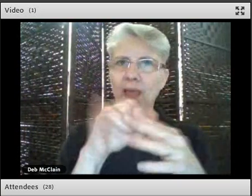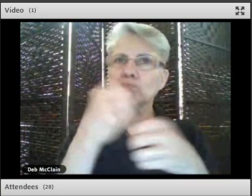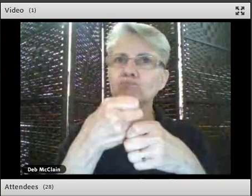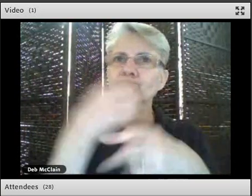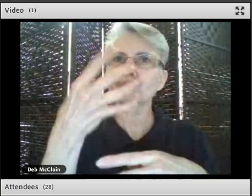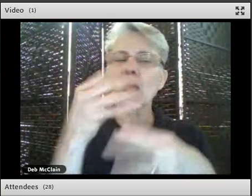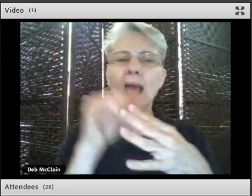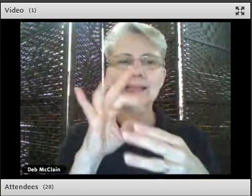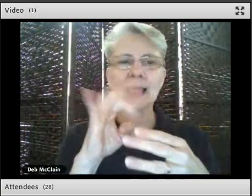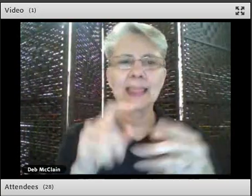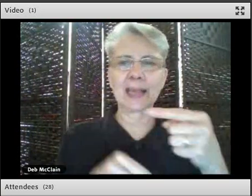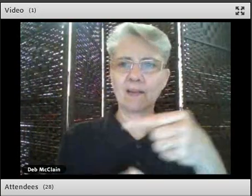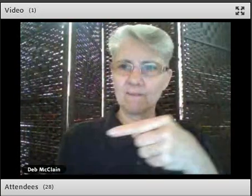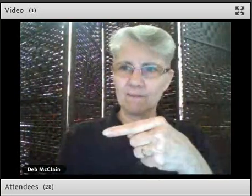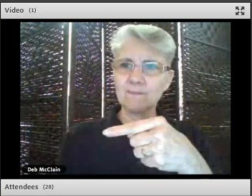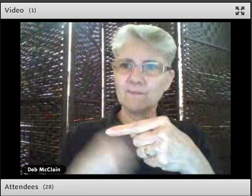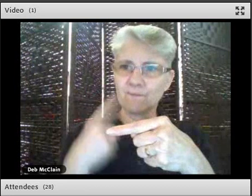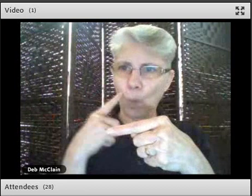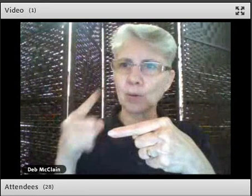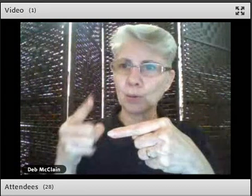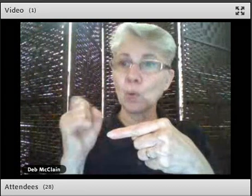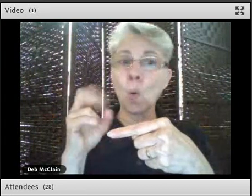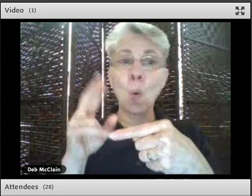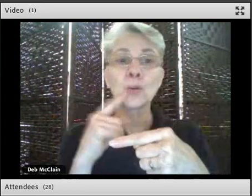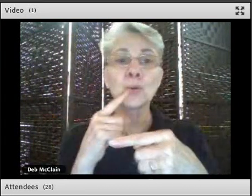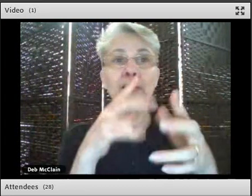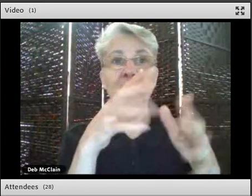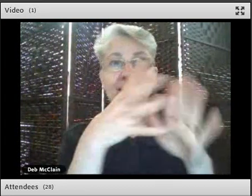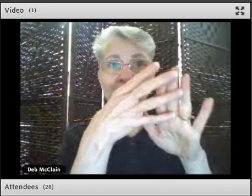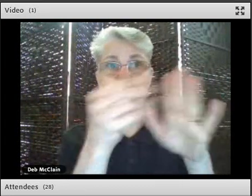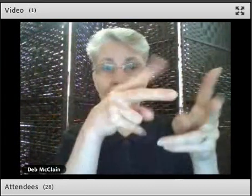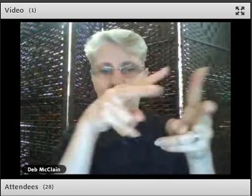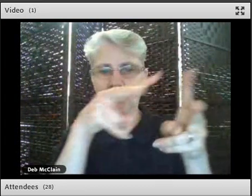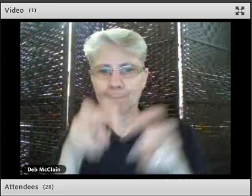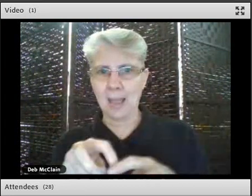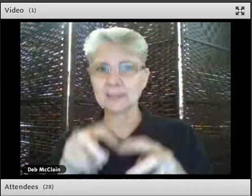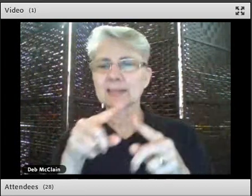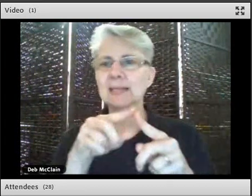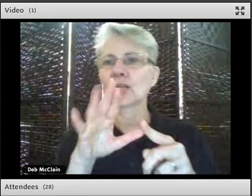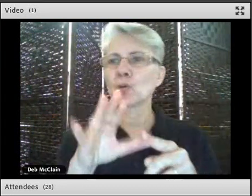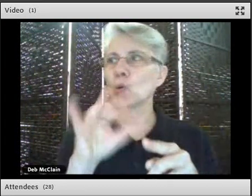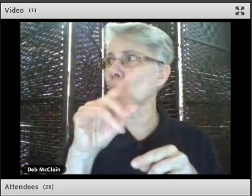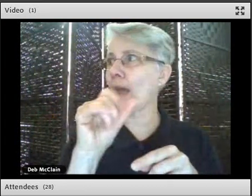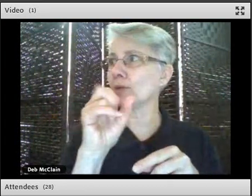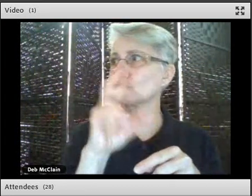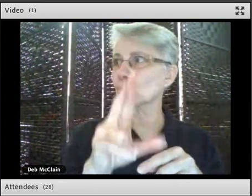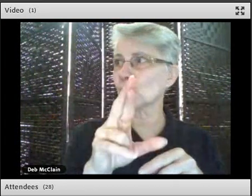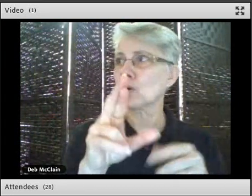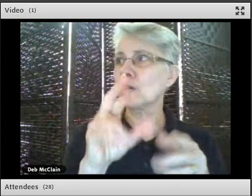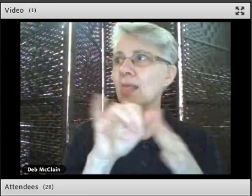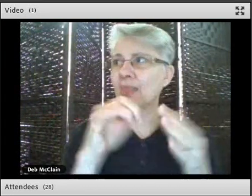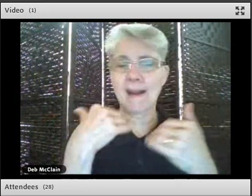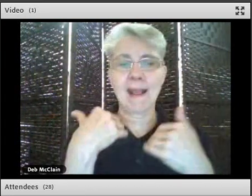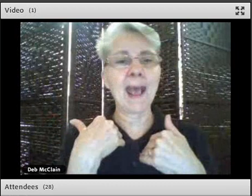And it has a really nice tutorial that goes through how and when to use